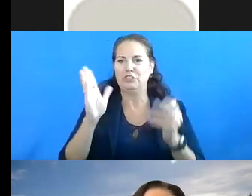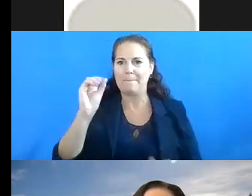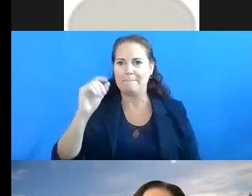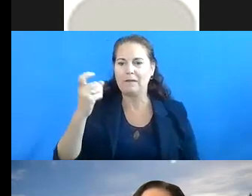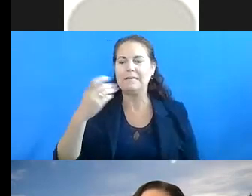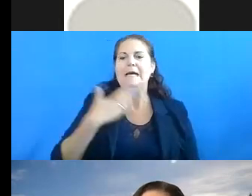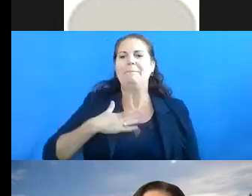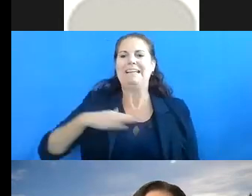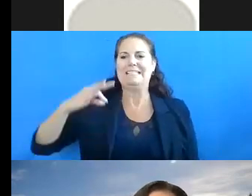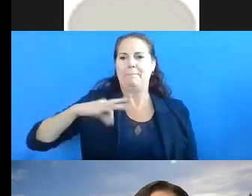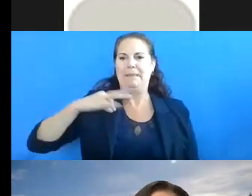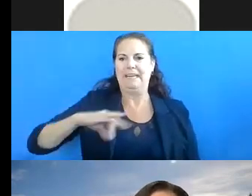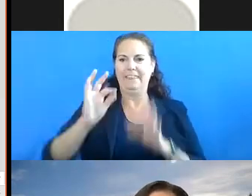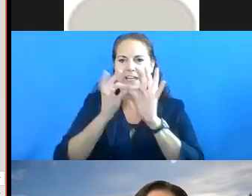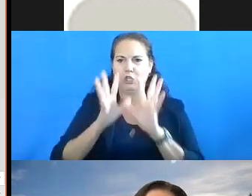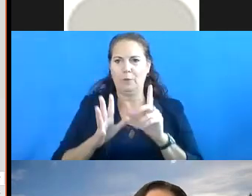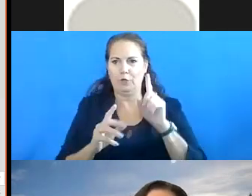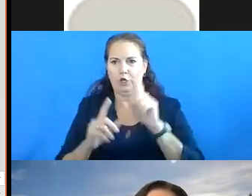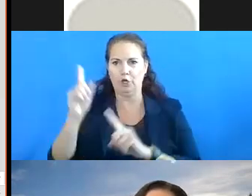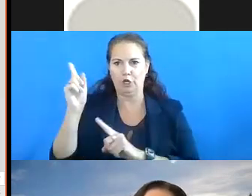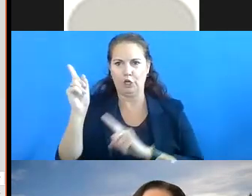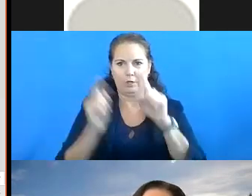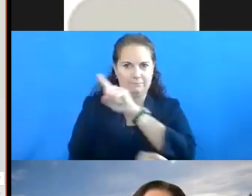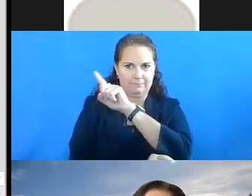free to add your comments throughout the session and I’ll try to stay on top of them.